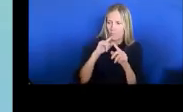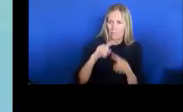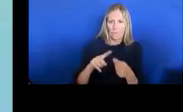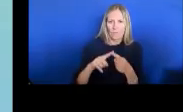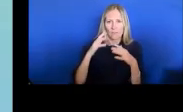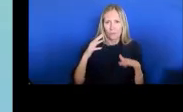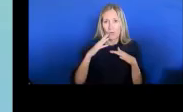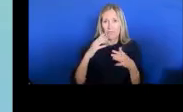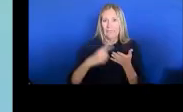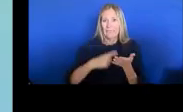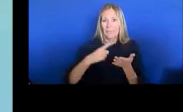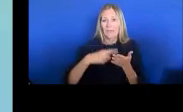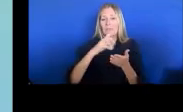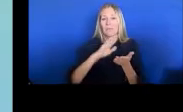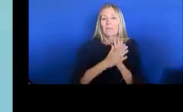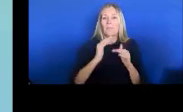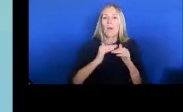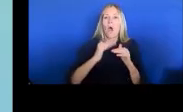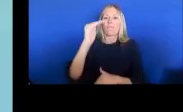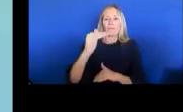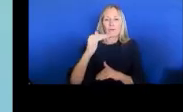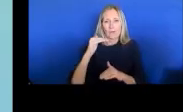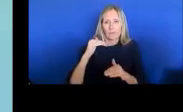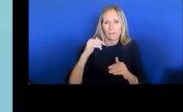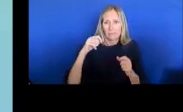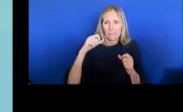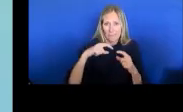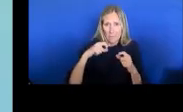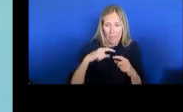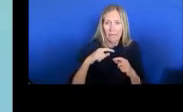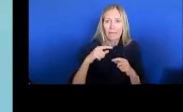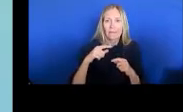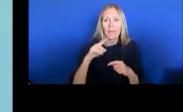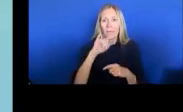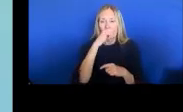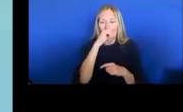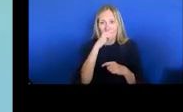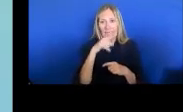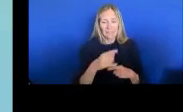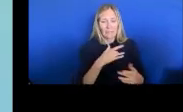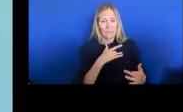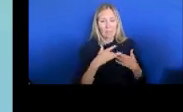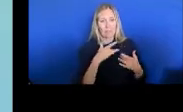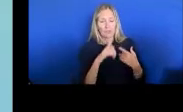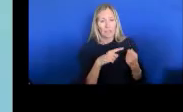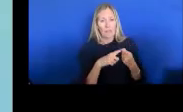overstimulated, but the kids I worry about the most are the ones that shut down by habituating to the noise, and